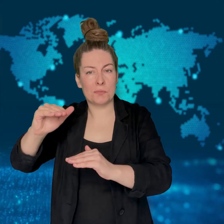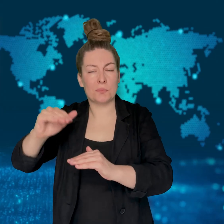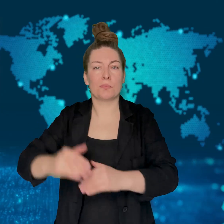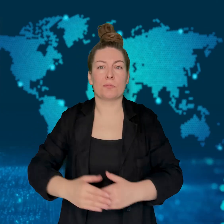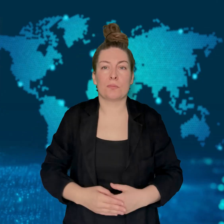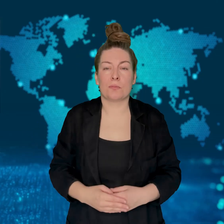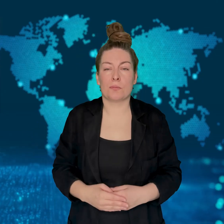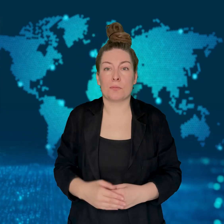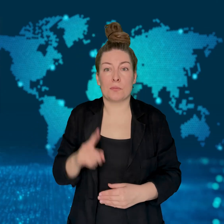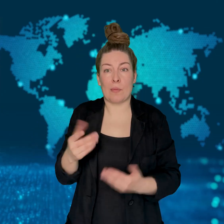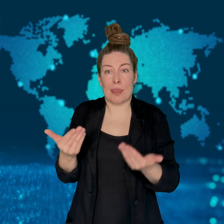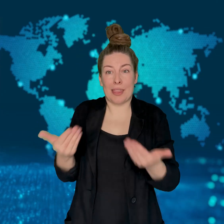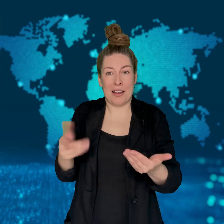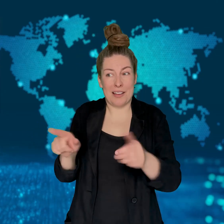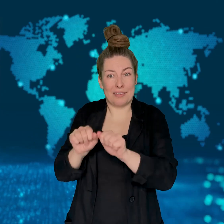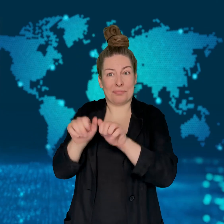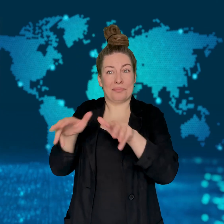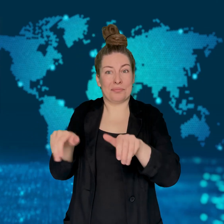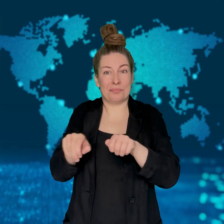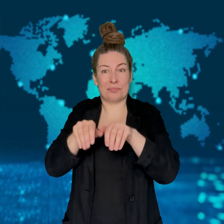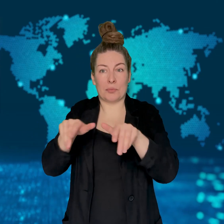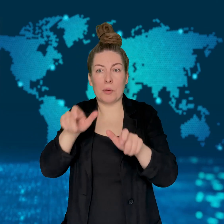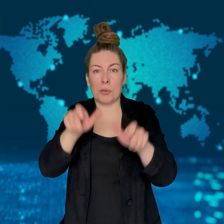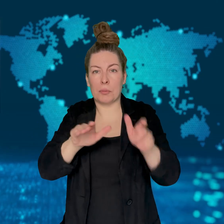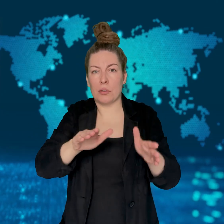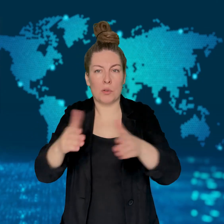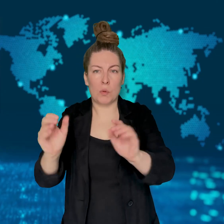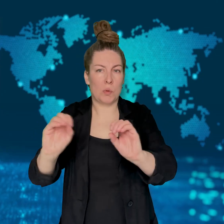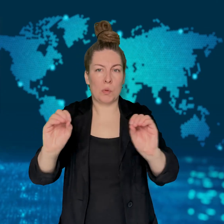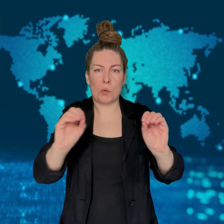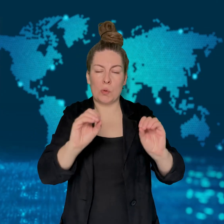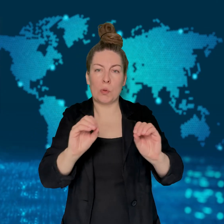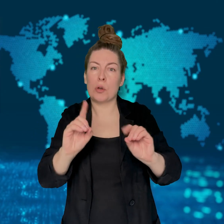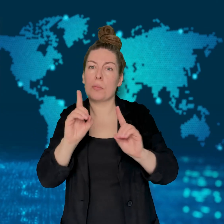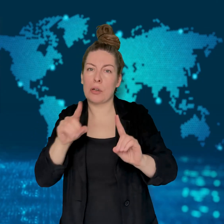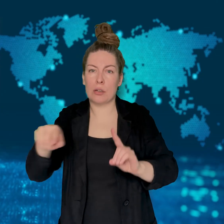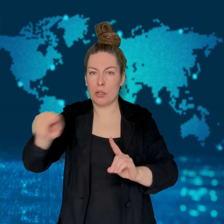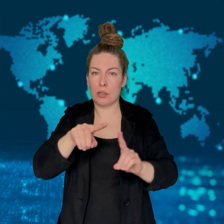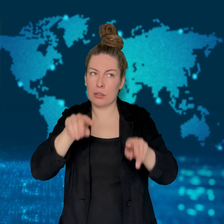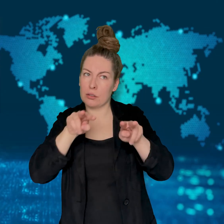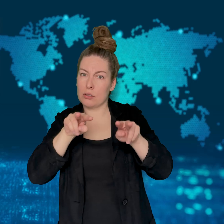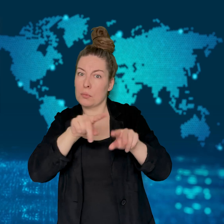No one died in this eruption, but a tsunami is a real threat.